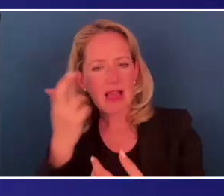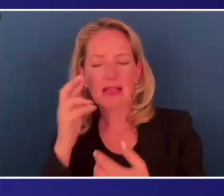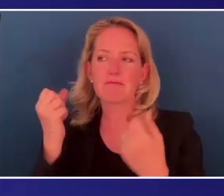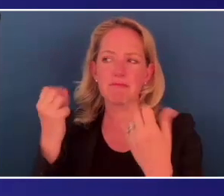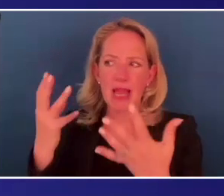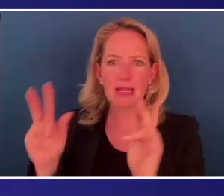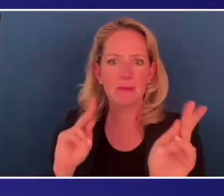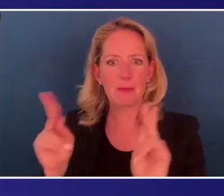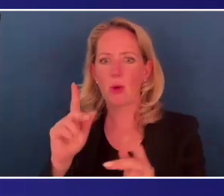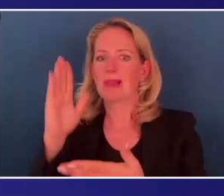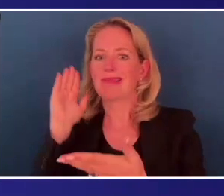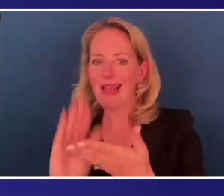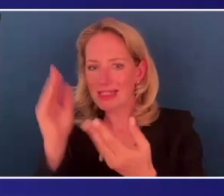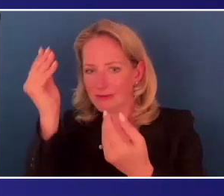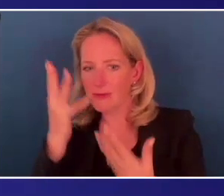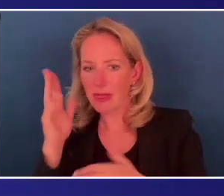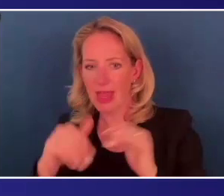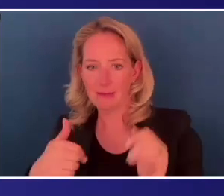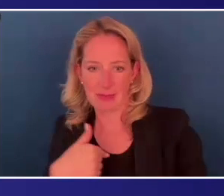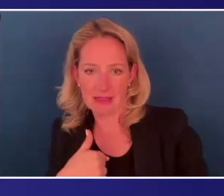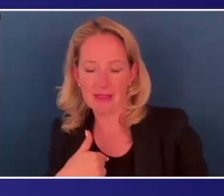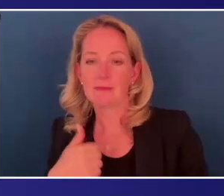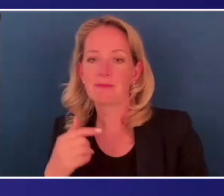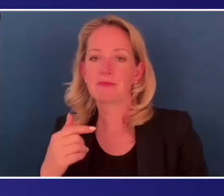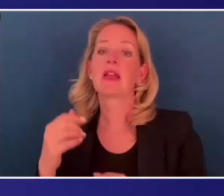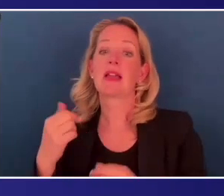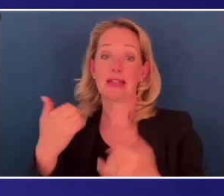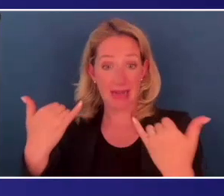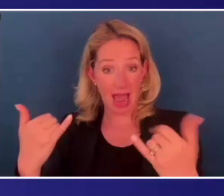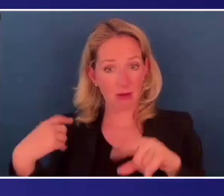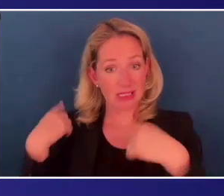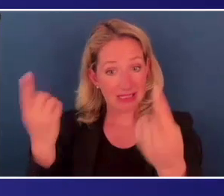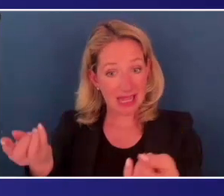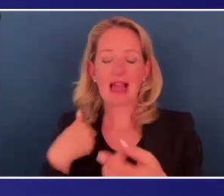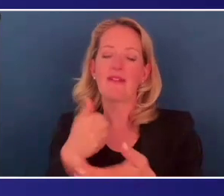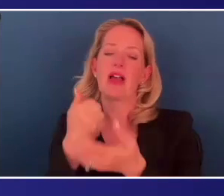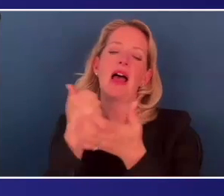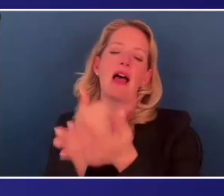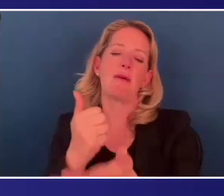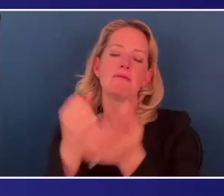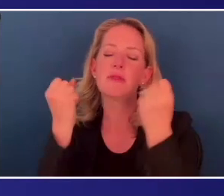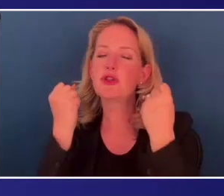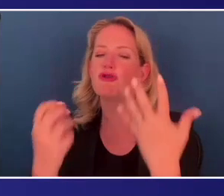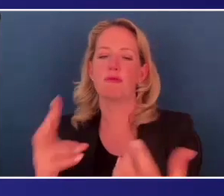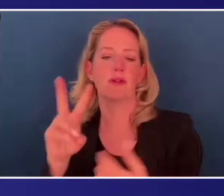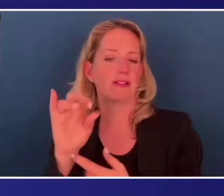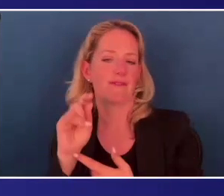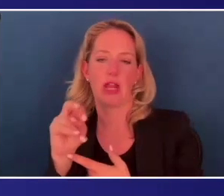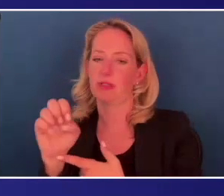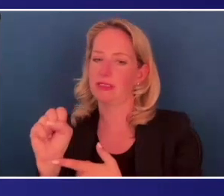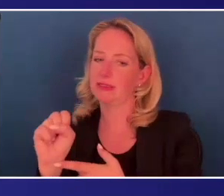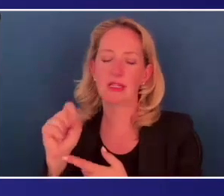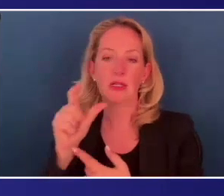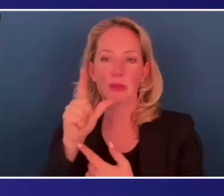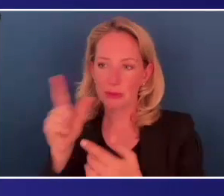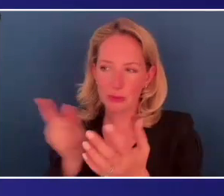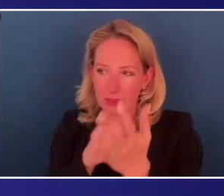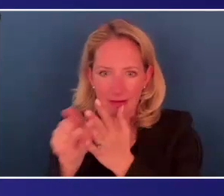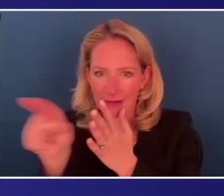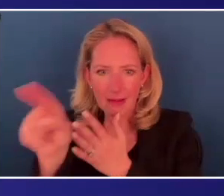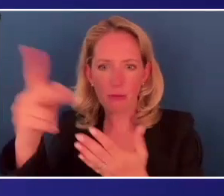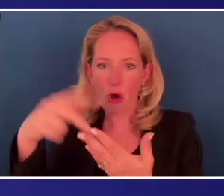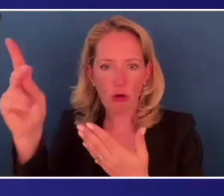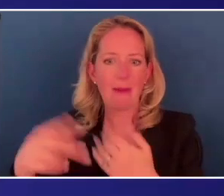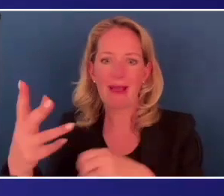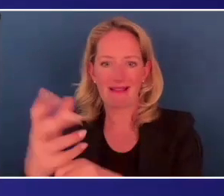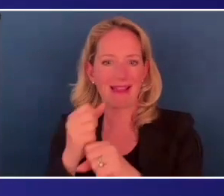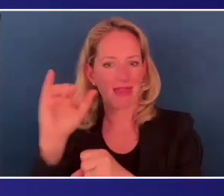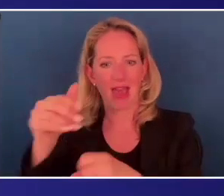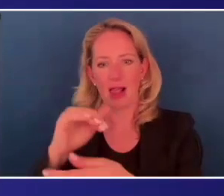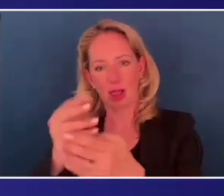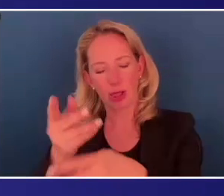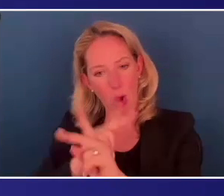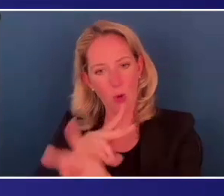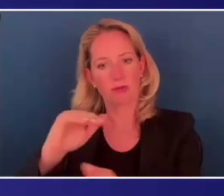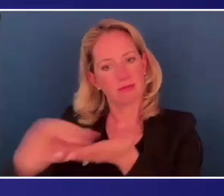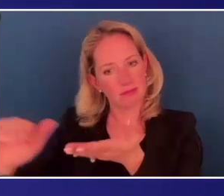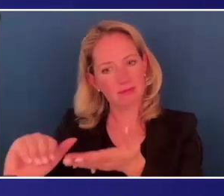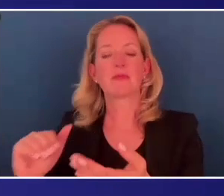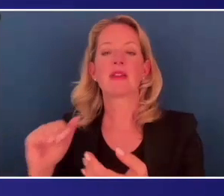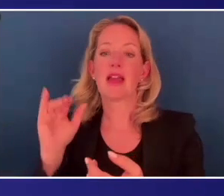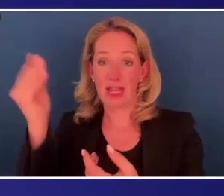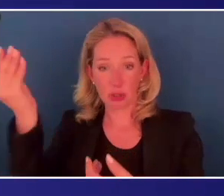Since then, I felt numerous fellow, fellow veterans navigate the PSO program, to get the loan just charge they're entitled to and they've told me how important is this program has been for their families to get away from education.